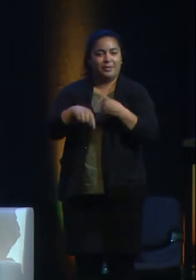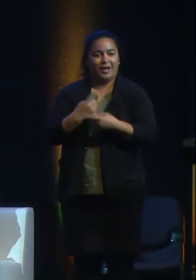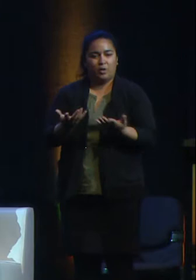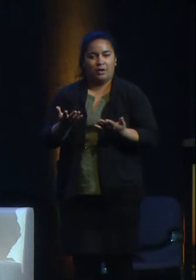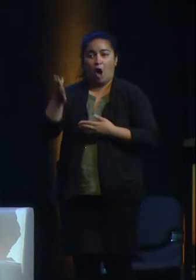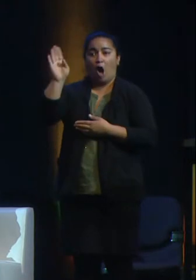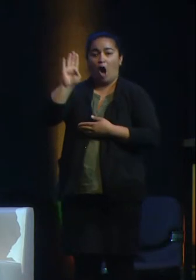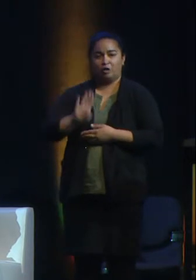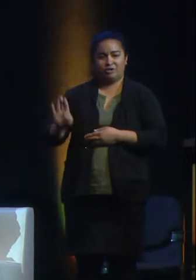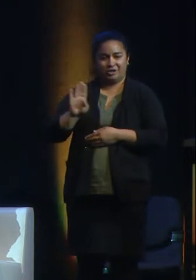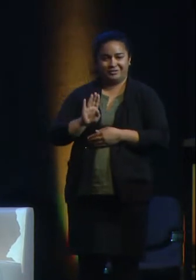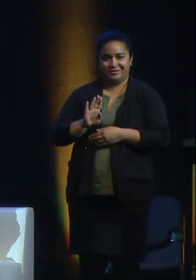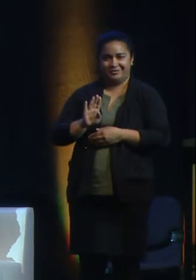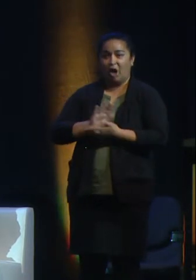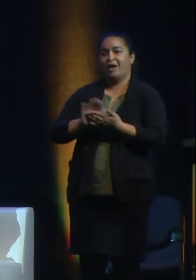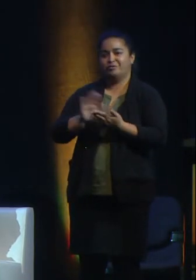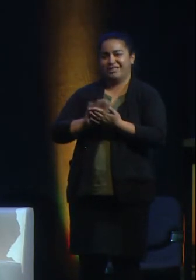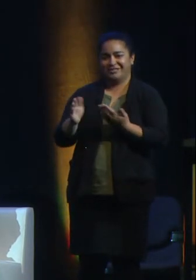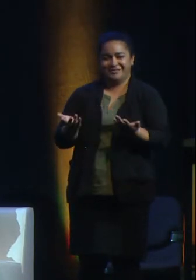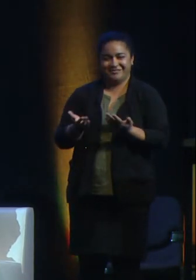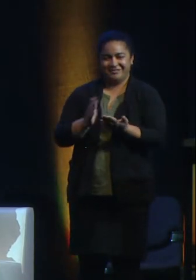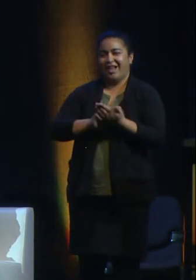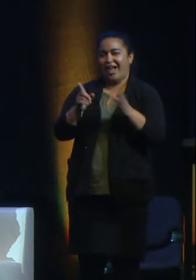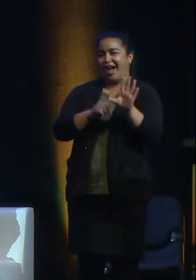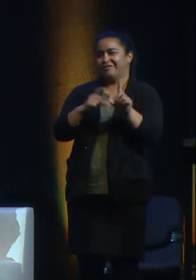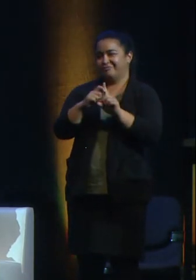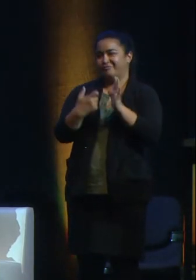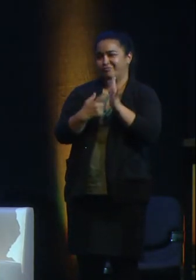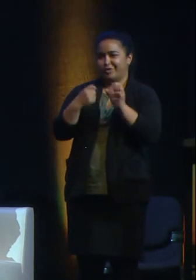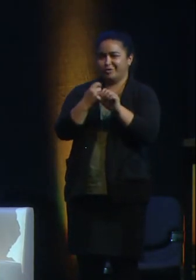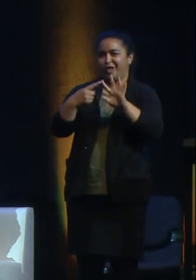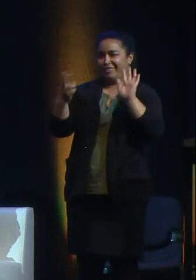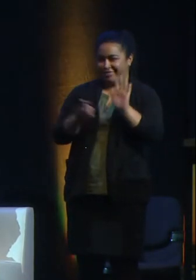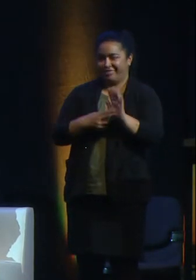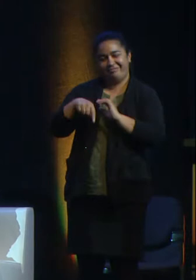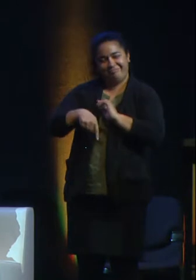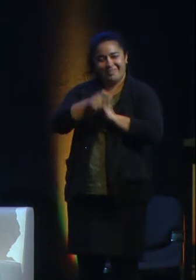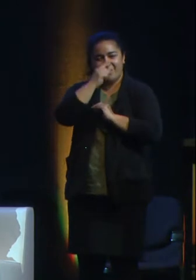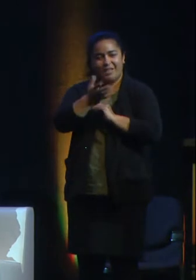hydrogen is going to be trialled here in Taranaki and if that can be shown to be economic that